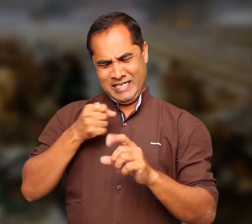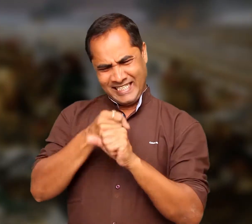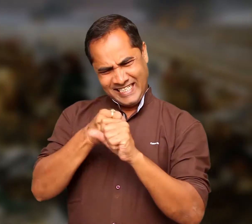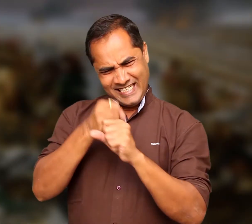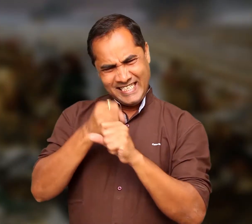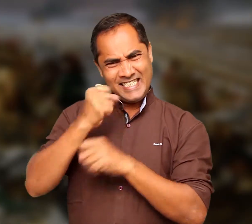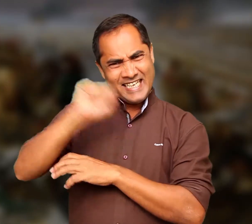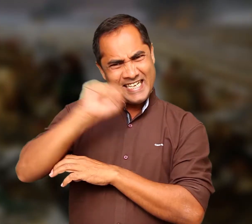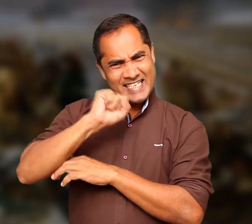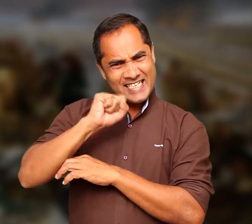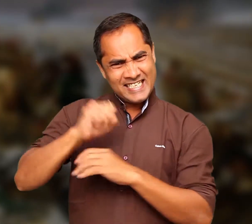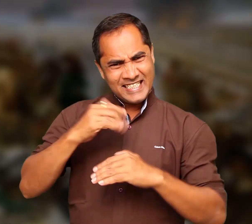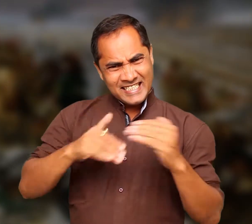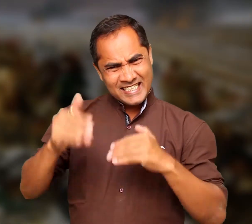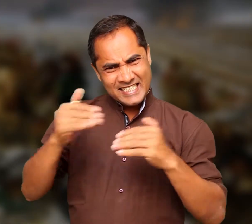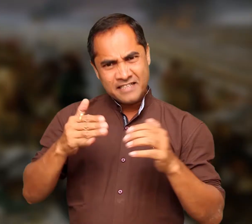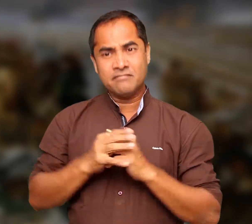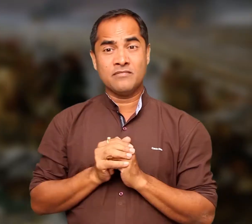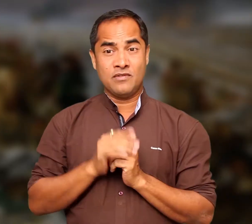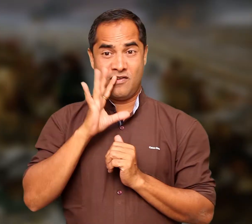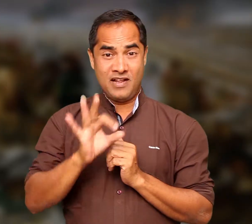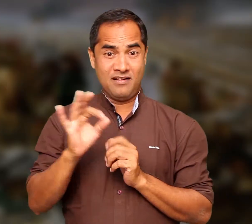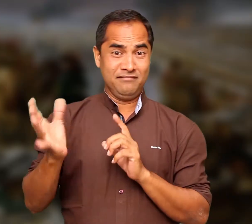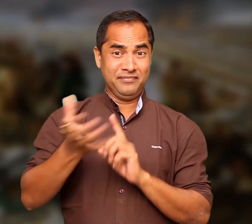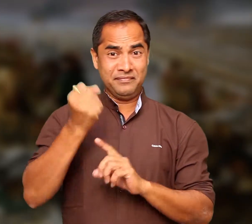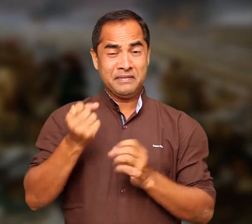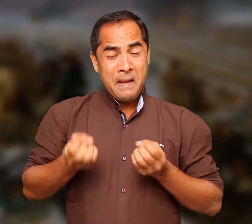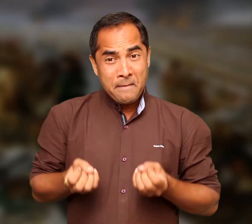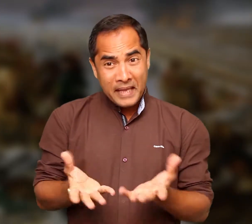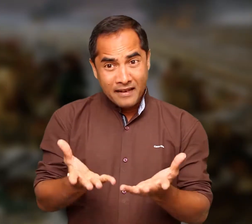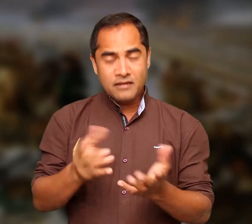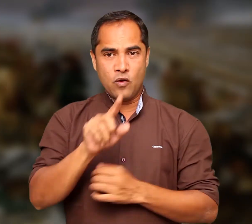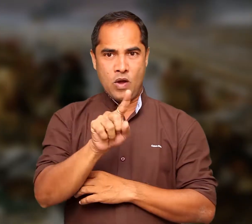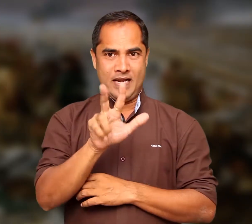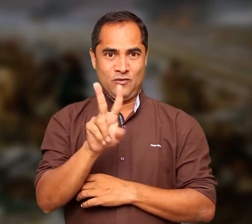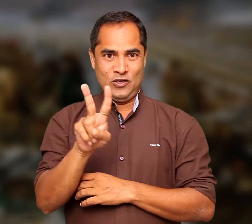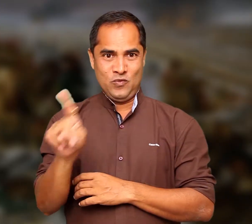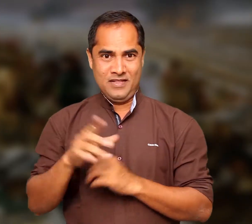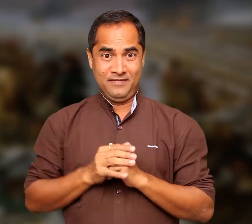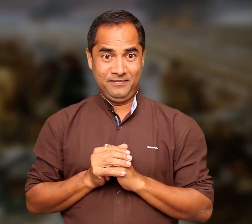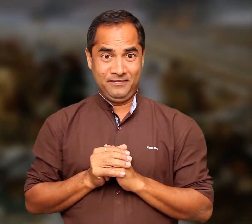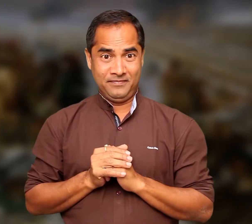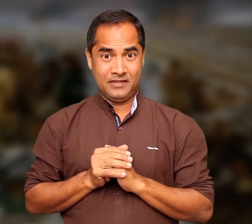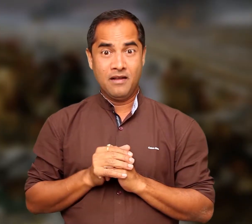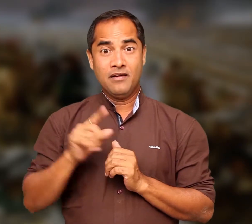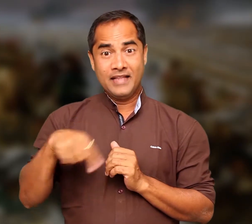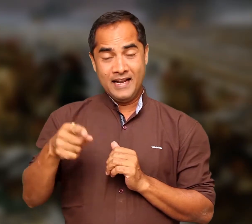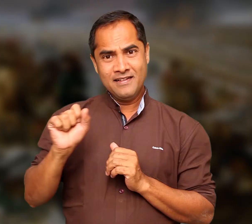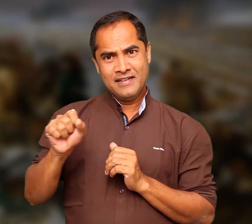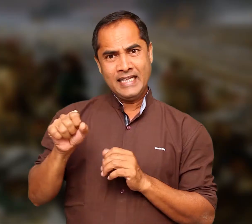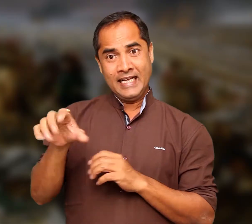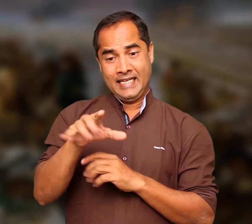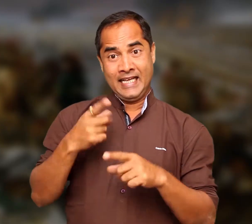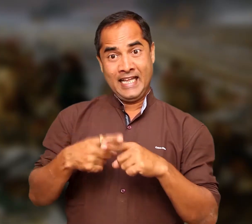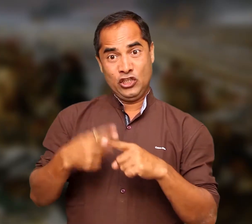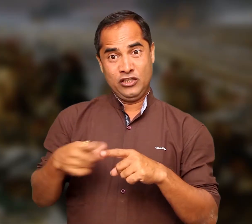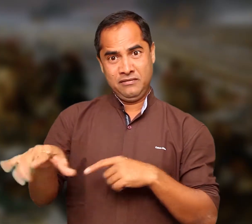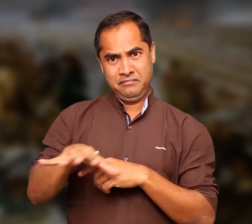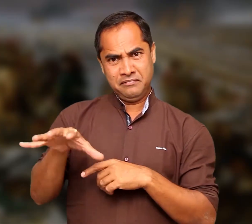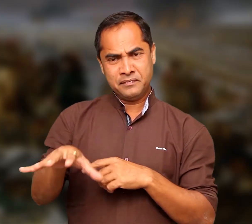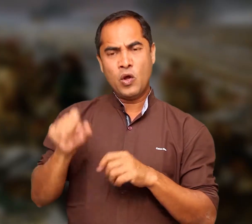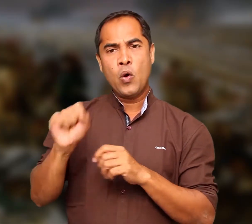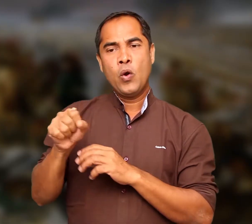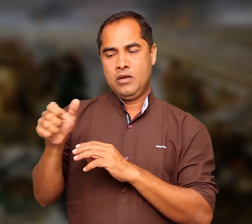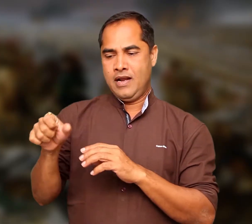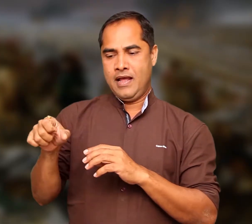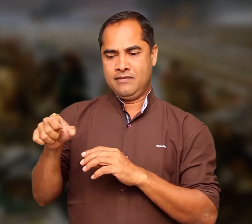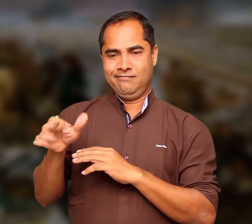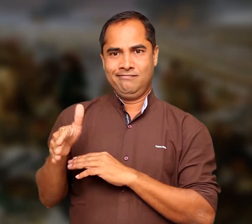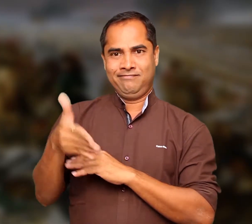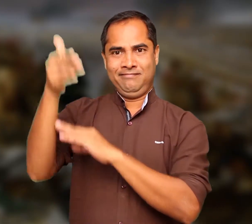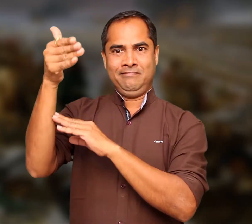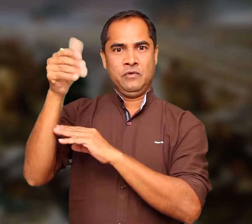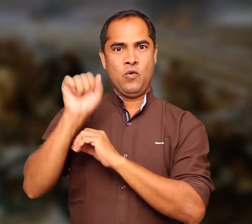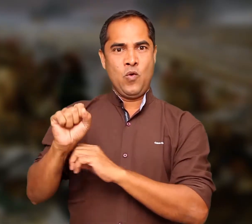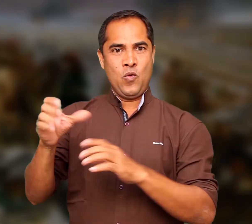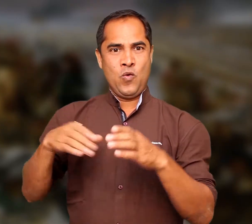The struggle for independence began in 1821. The Nationalists in Greece got support